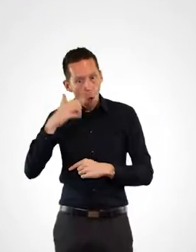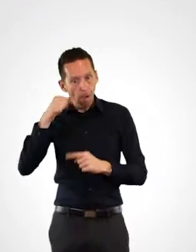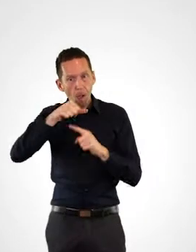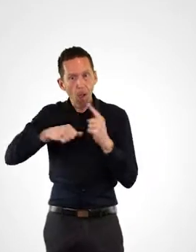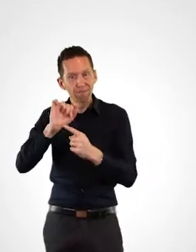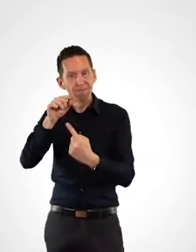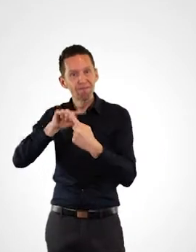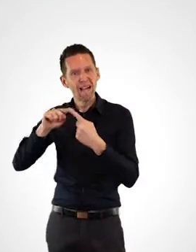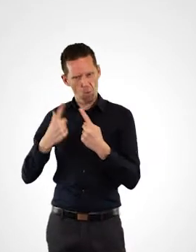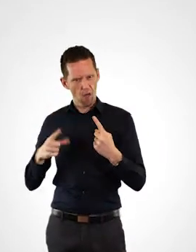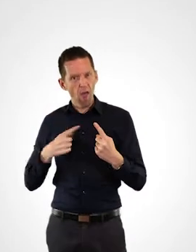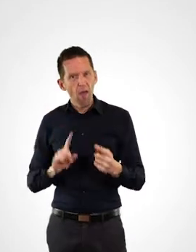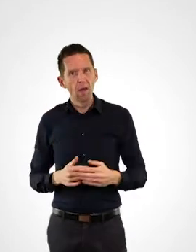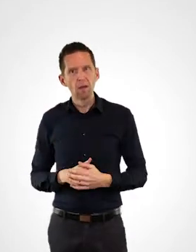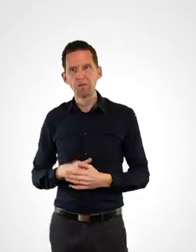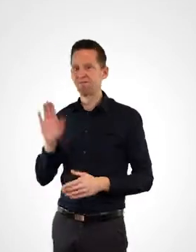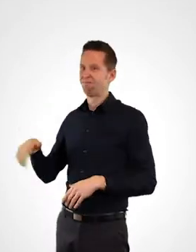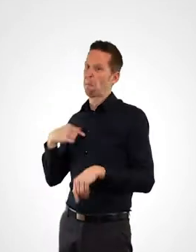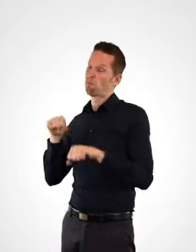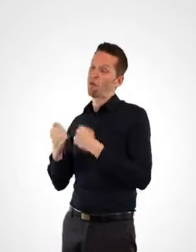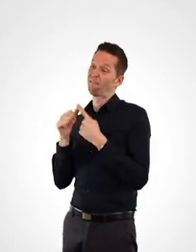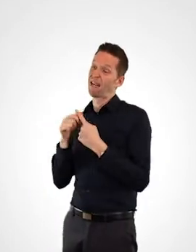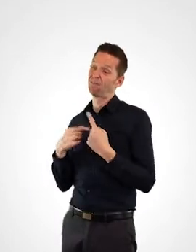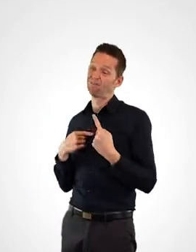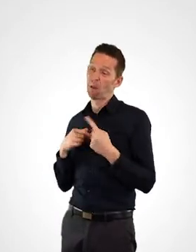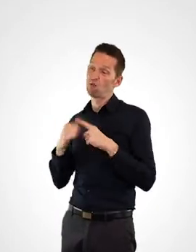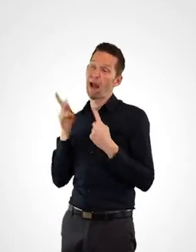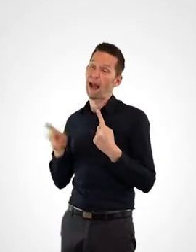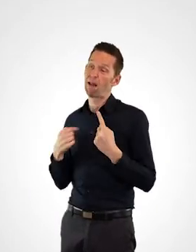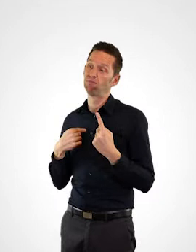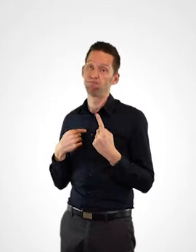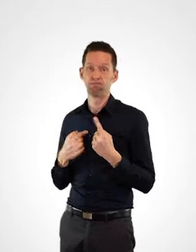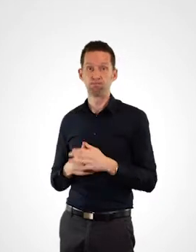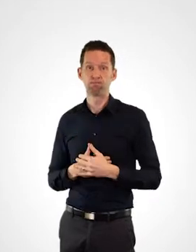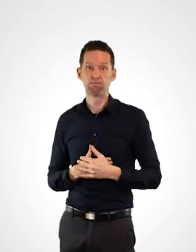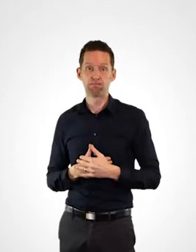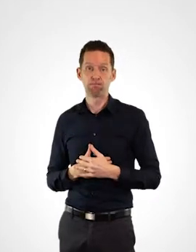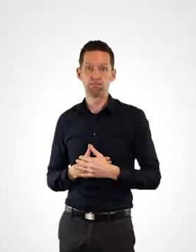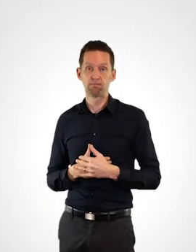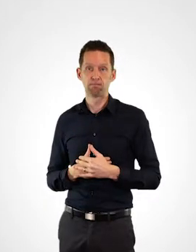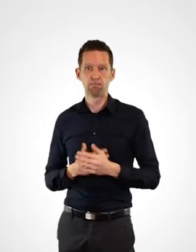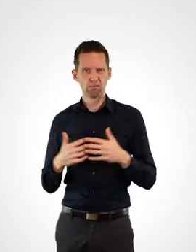Right, you have a purple bandage on your finger. Why?